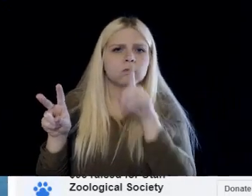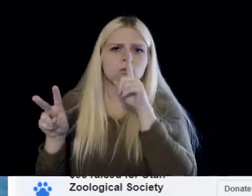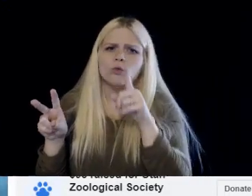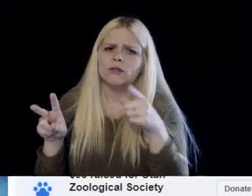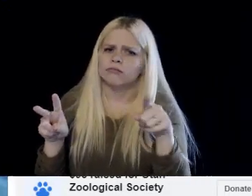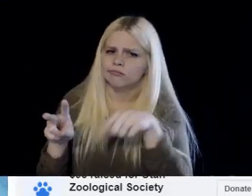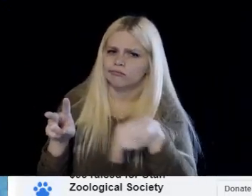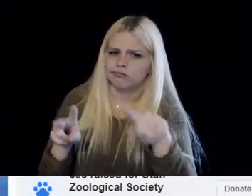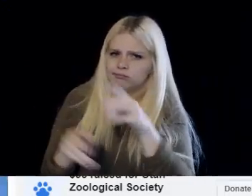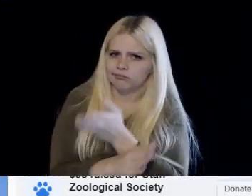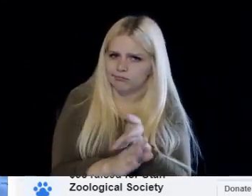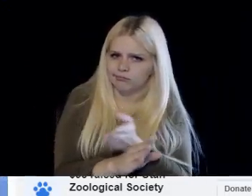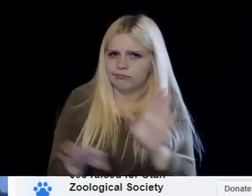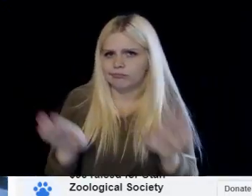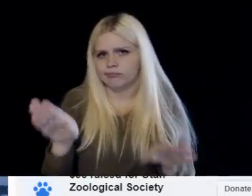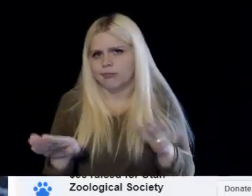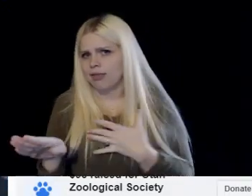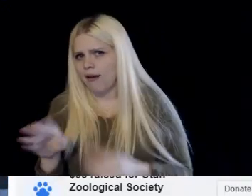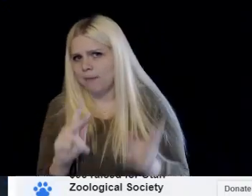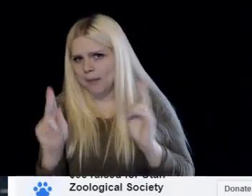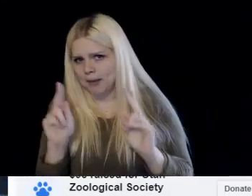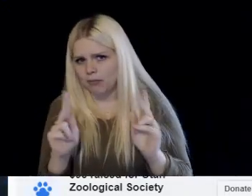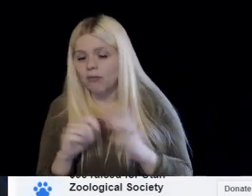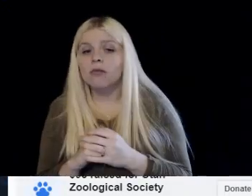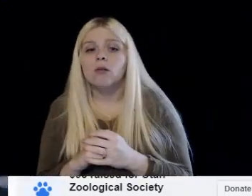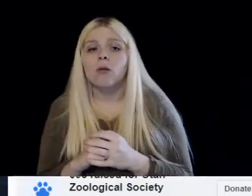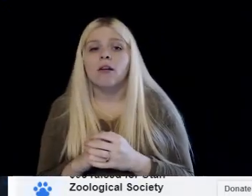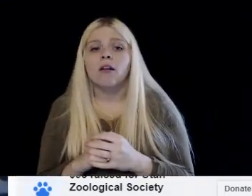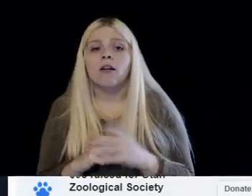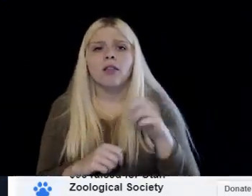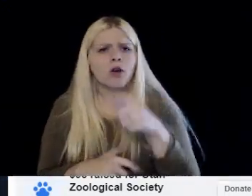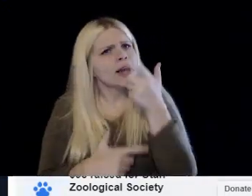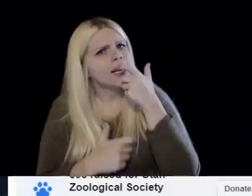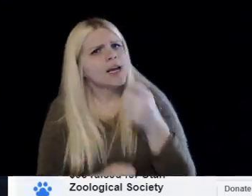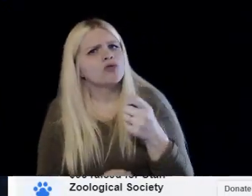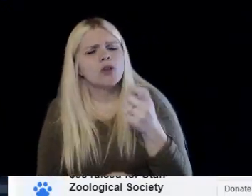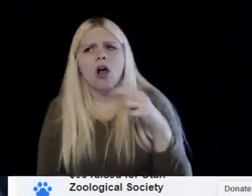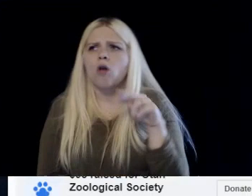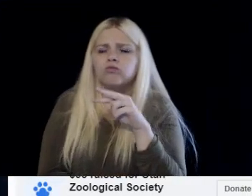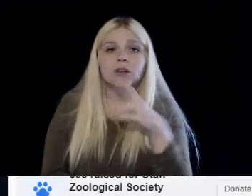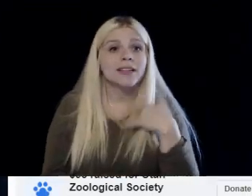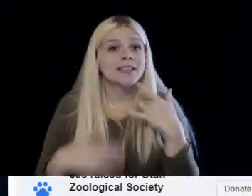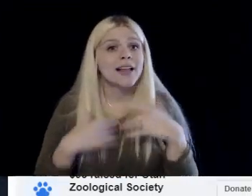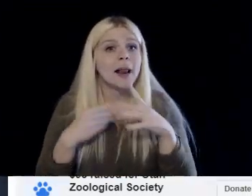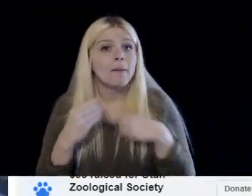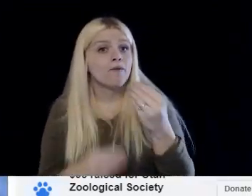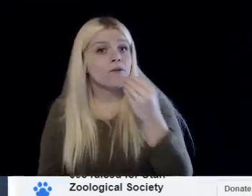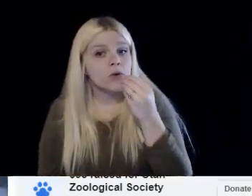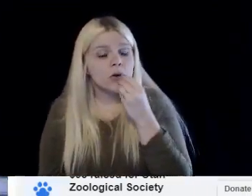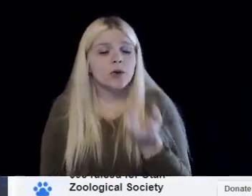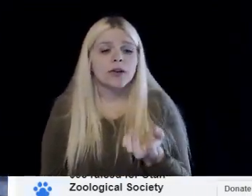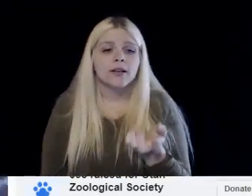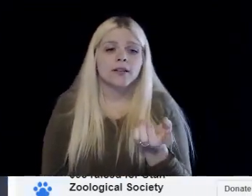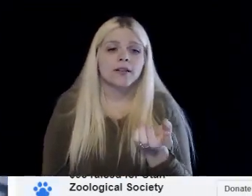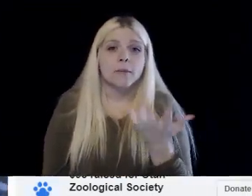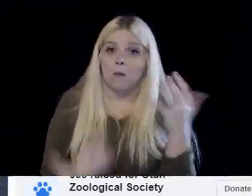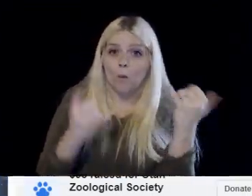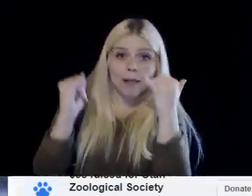So we know that they're gonna be interested when we come over. They're excited about food, we give them toys like this, they might want to play with it. They're gonna